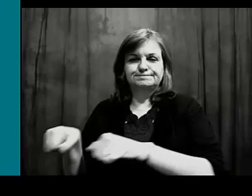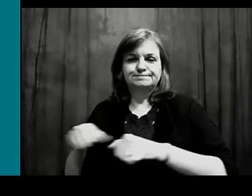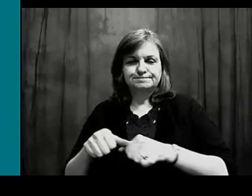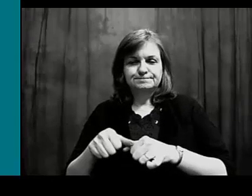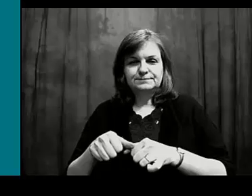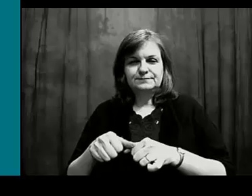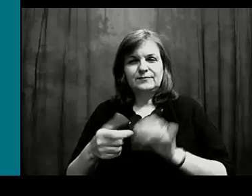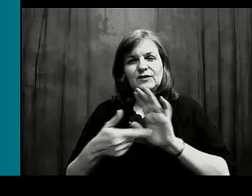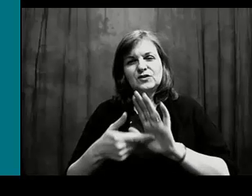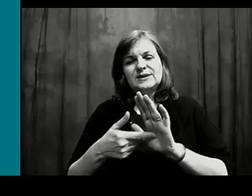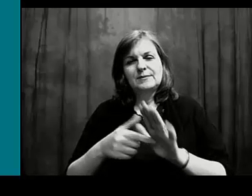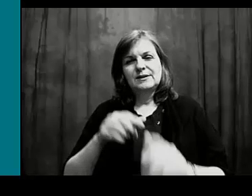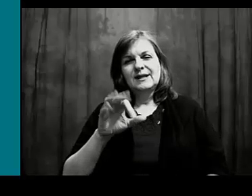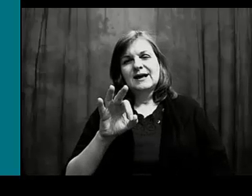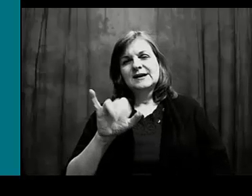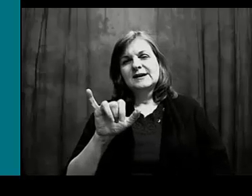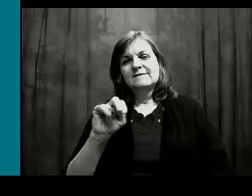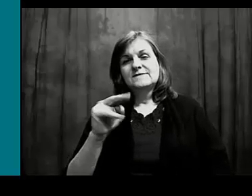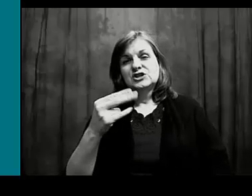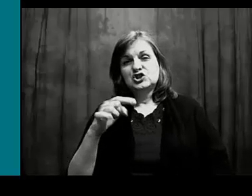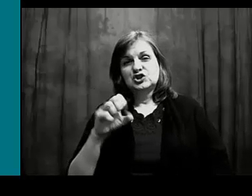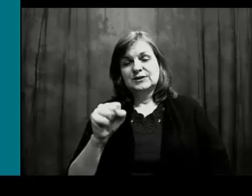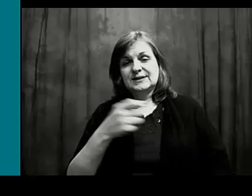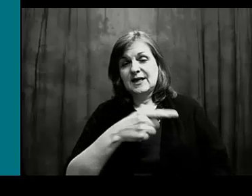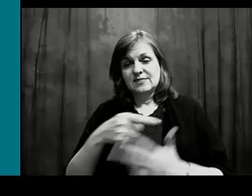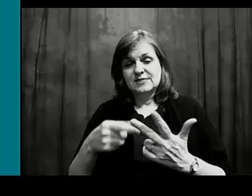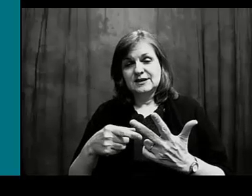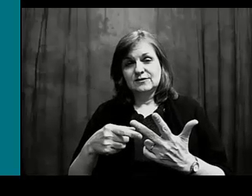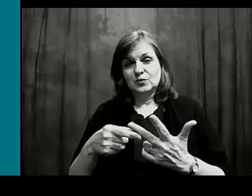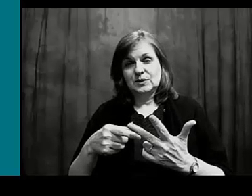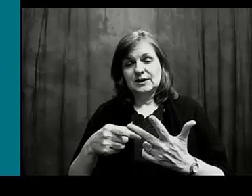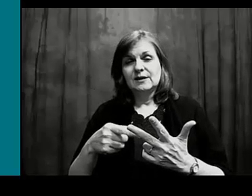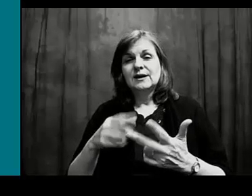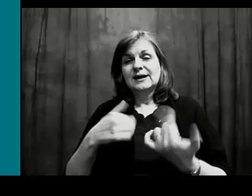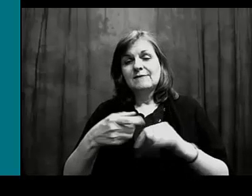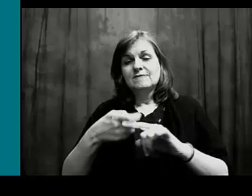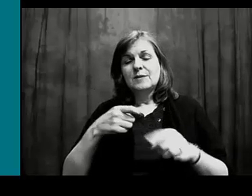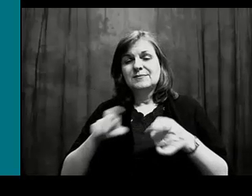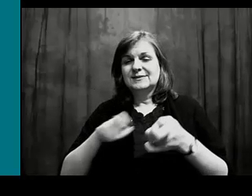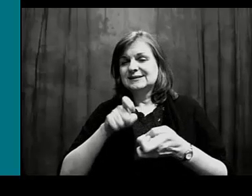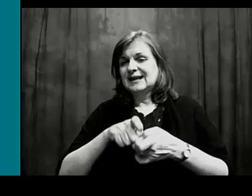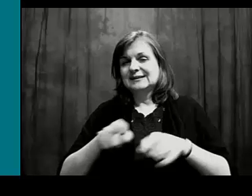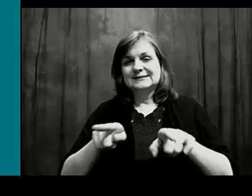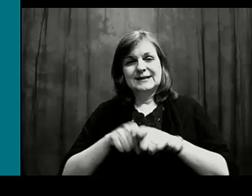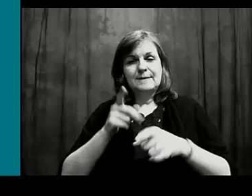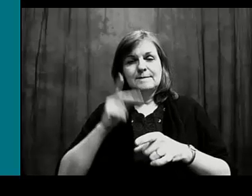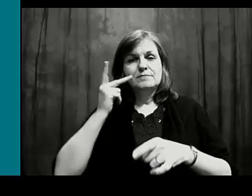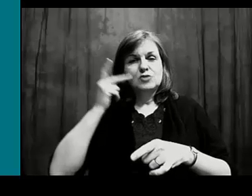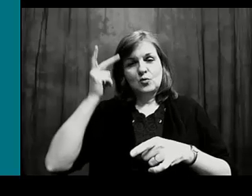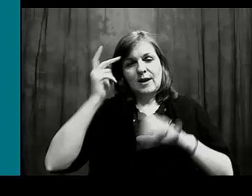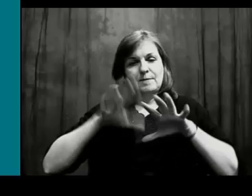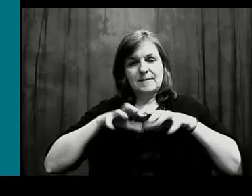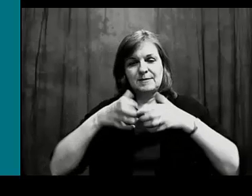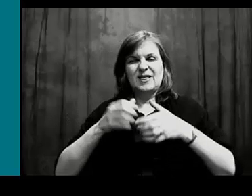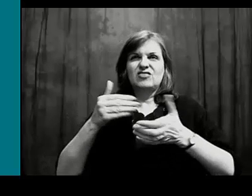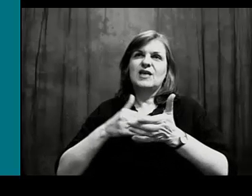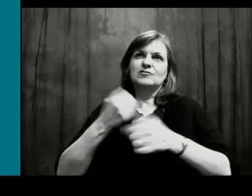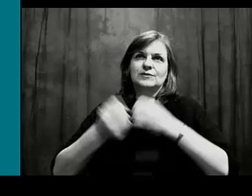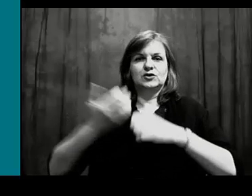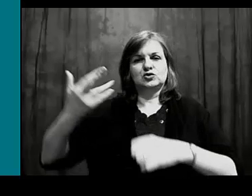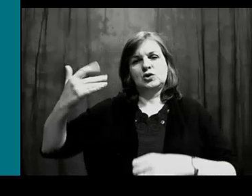so I give you a couple of finches here these finches started from the exact same original parental population thousands of years ago